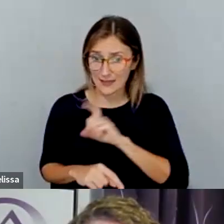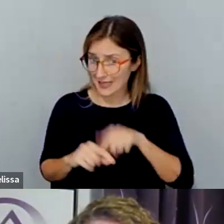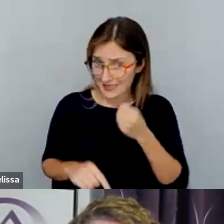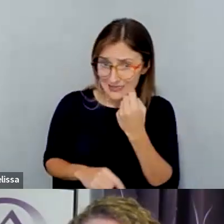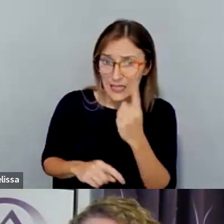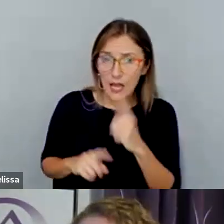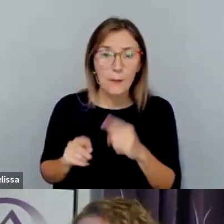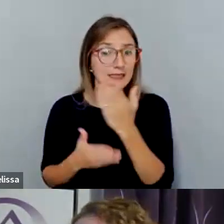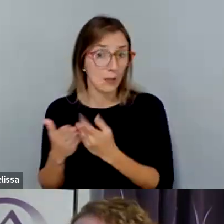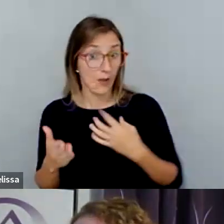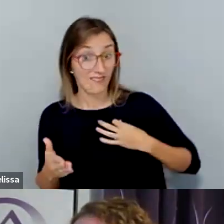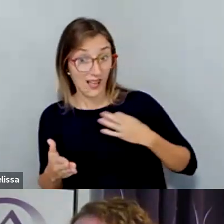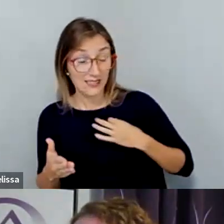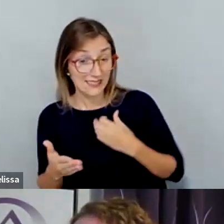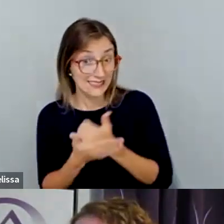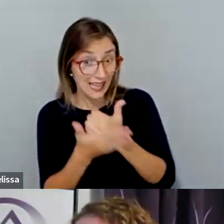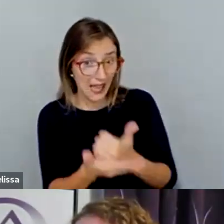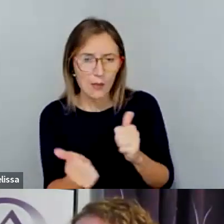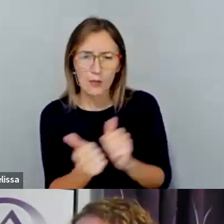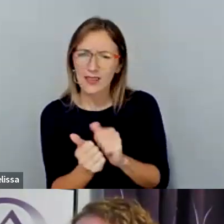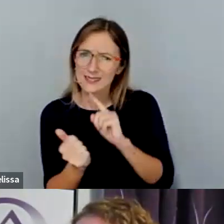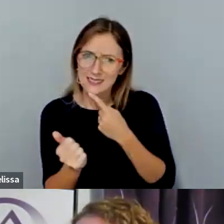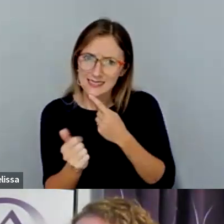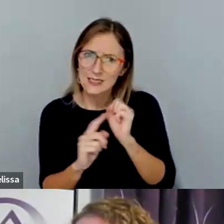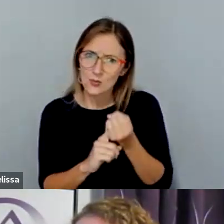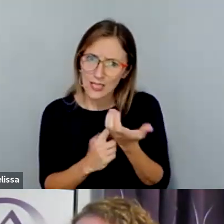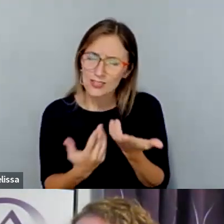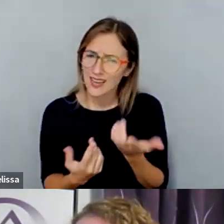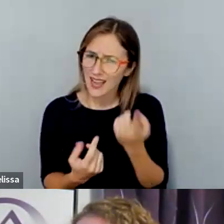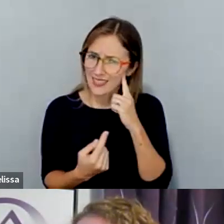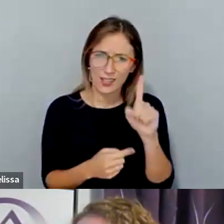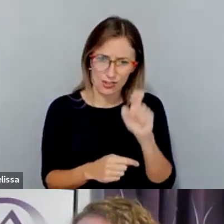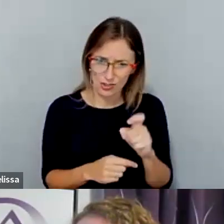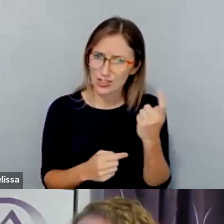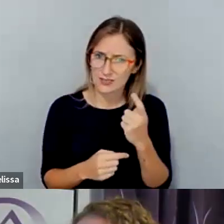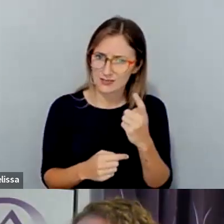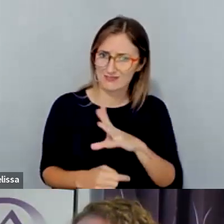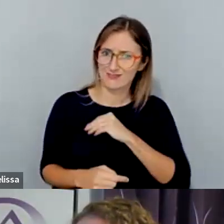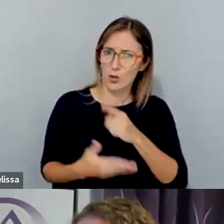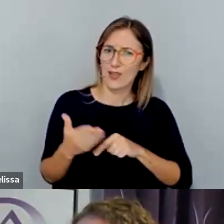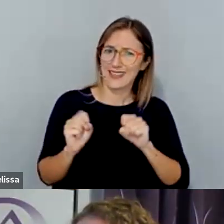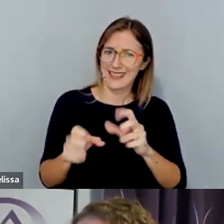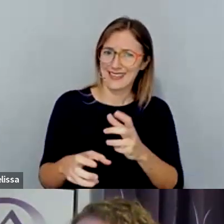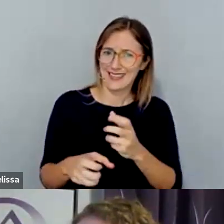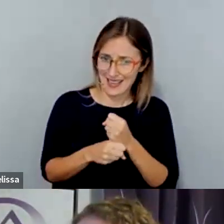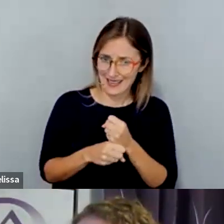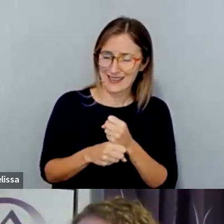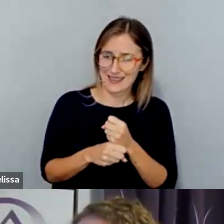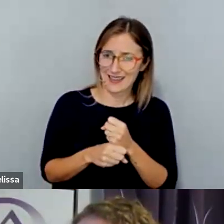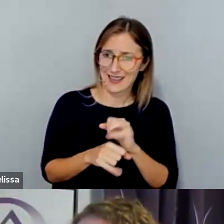interpreter and I say that because it's Jonathan form of communication. If the police can't understand them and someone is volunteering to help